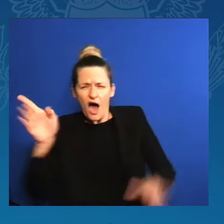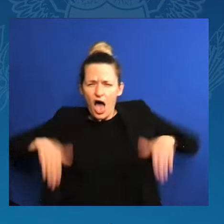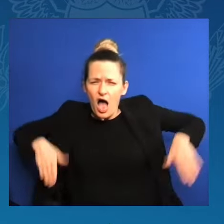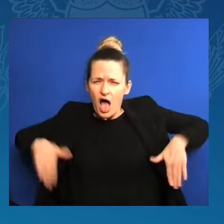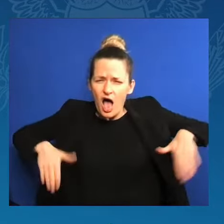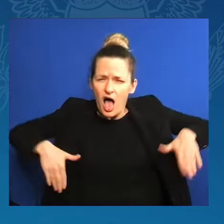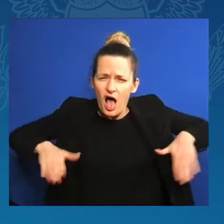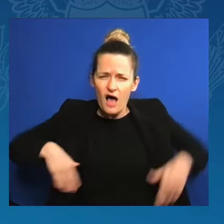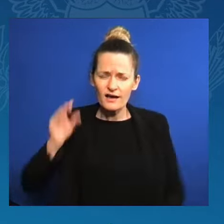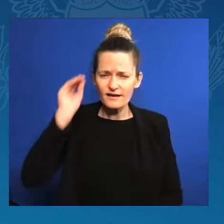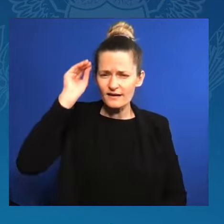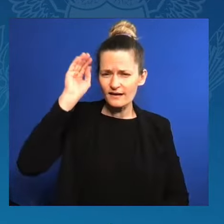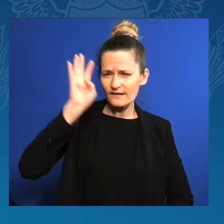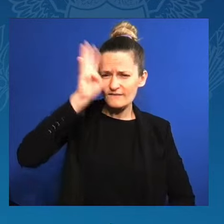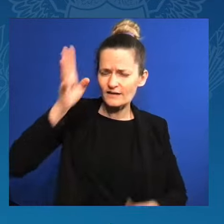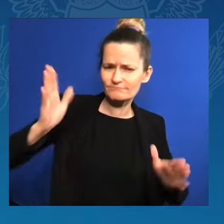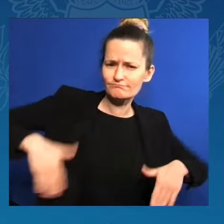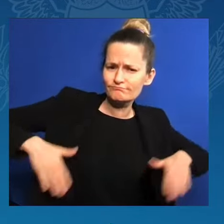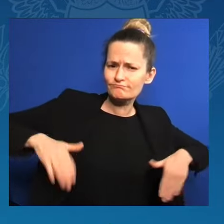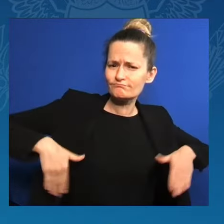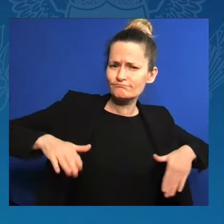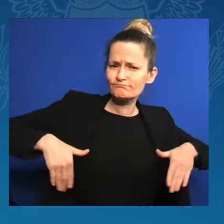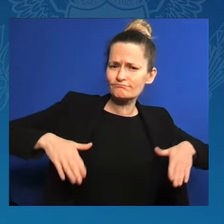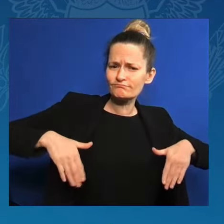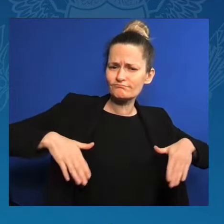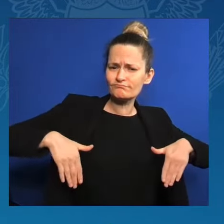And now, we know: In the midst of this healthcare crisis,